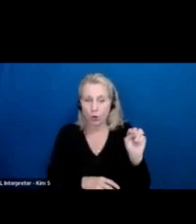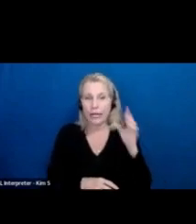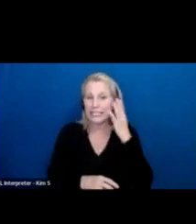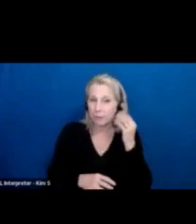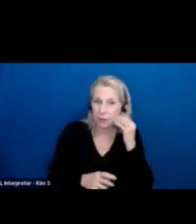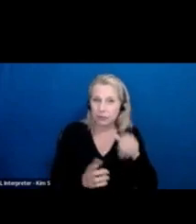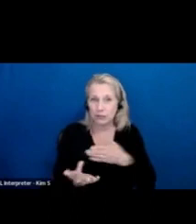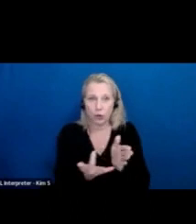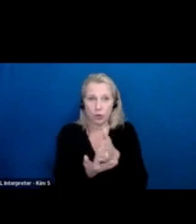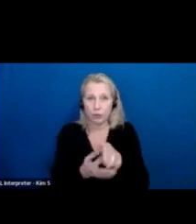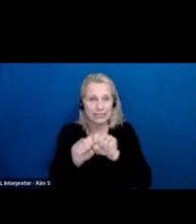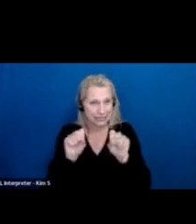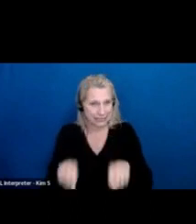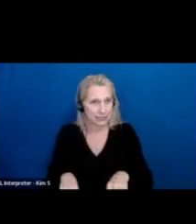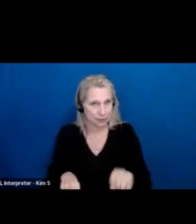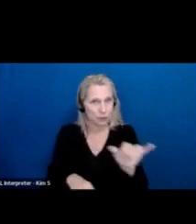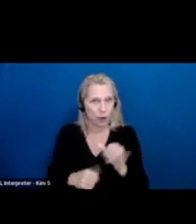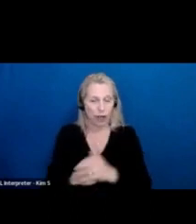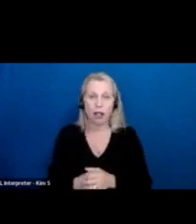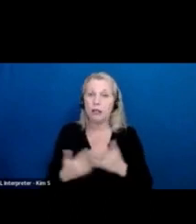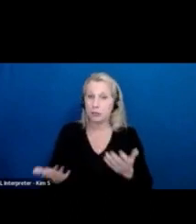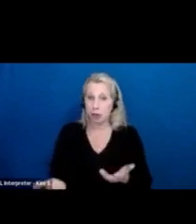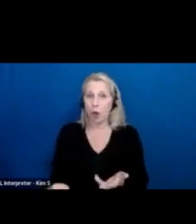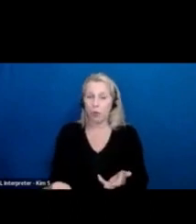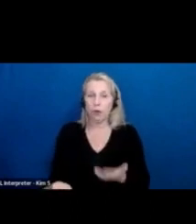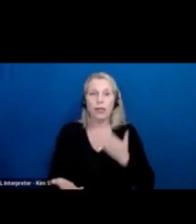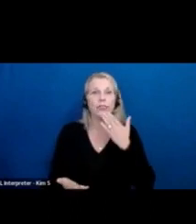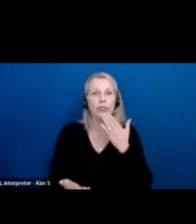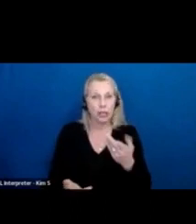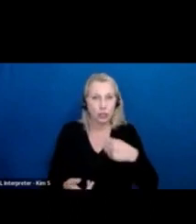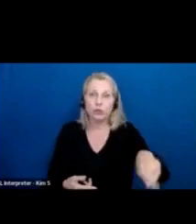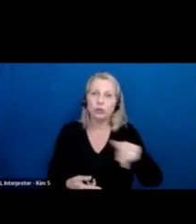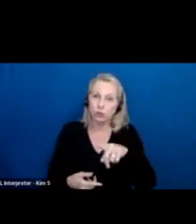systems as well. So, thank you to all we are so glad that